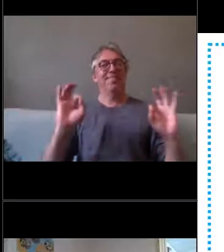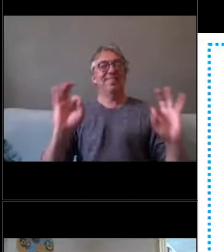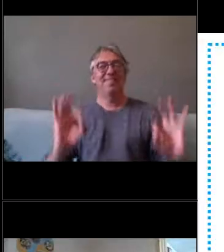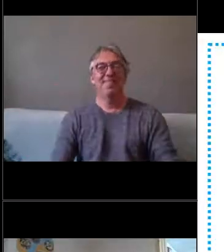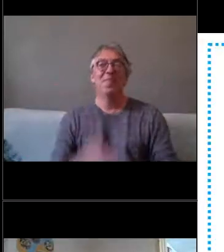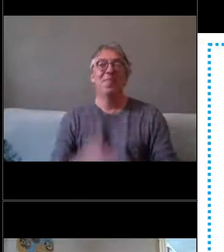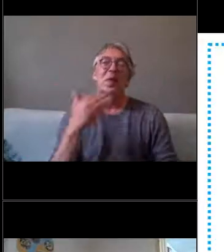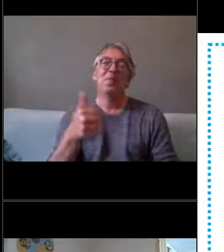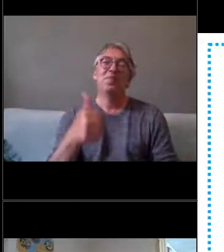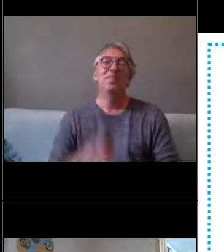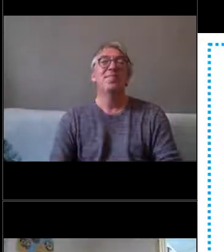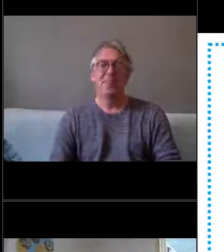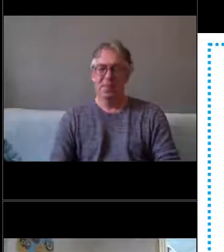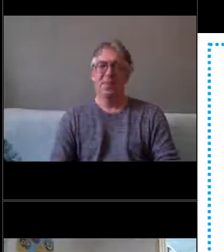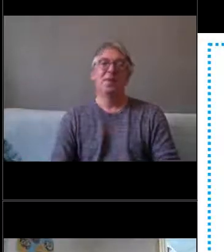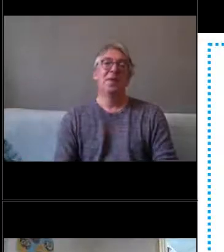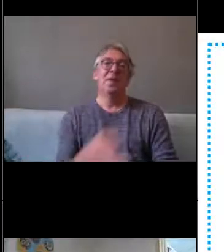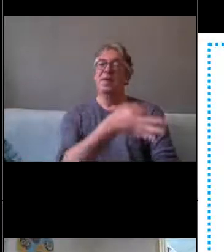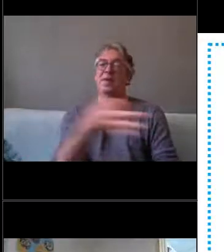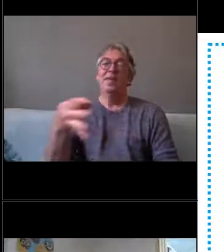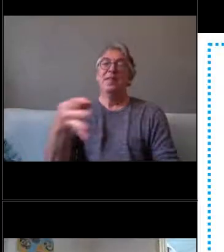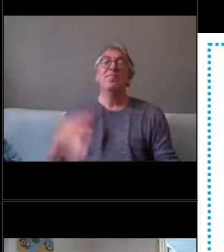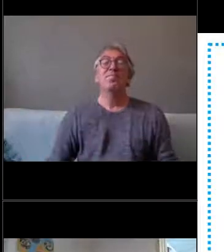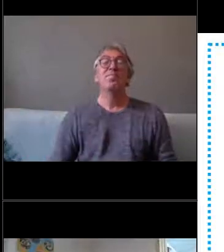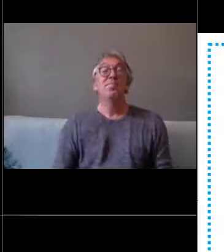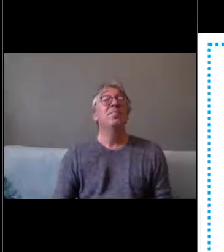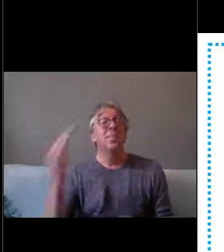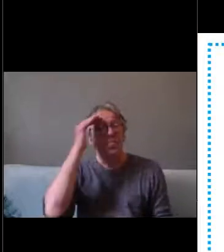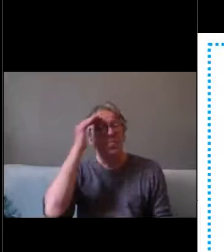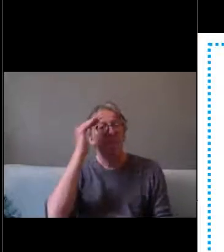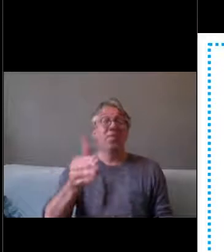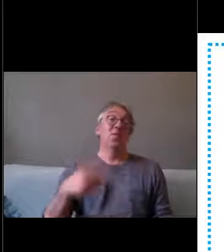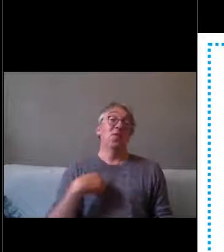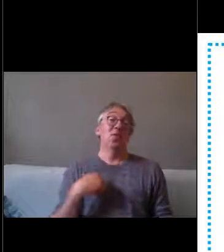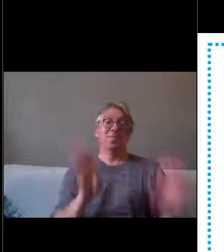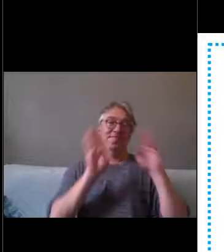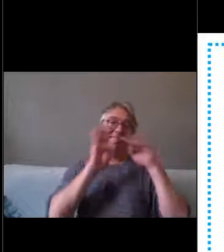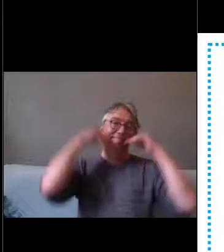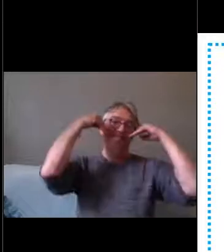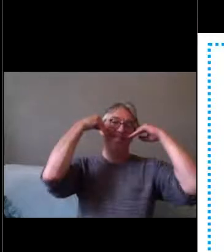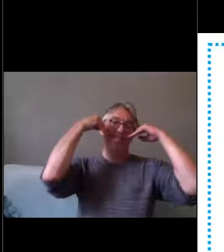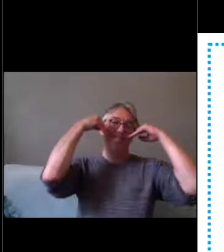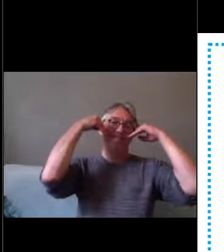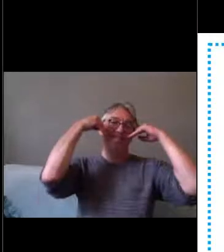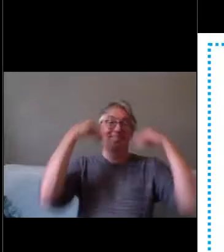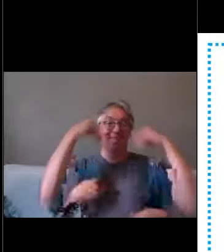Hi everybody. I'm happy to be here. My name is Regina Fuchs.